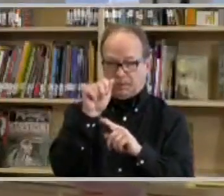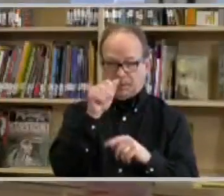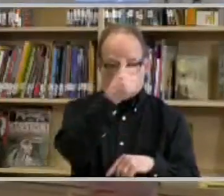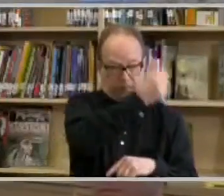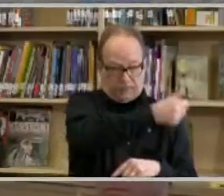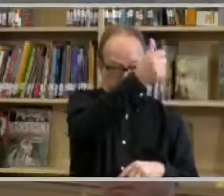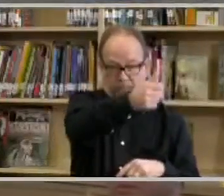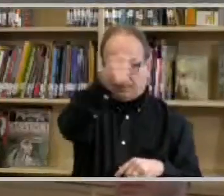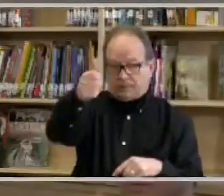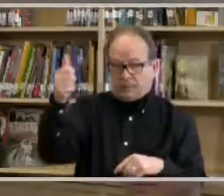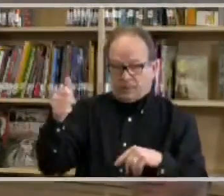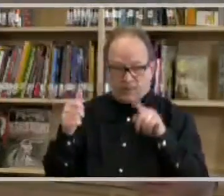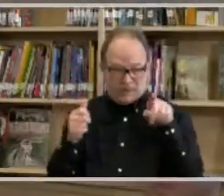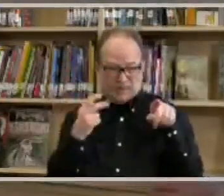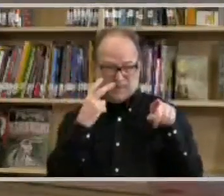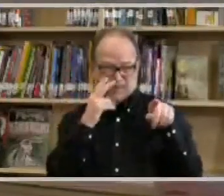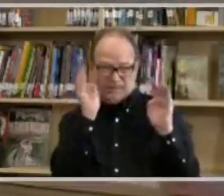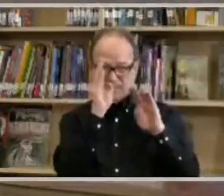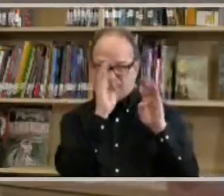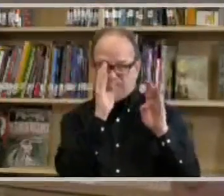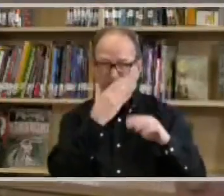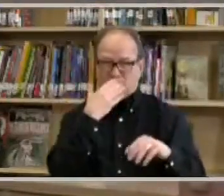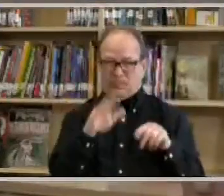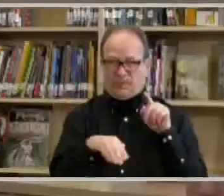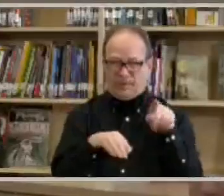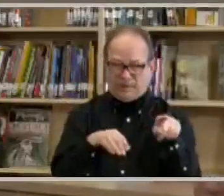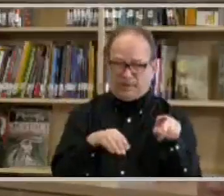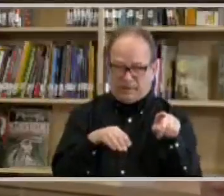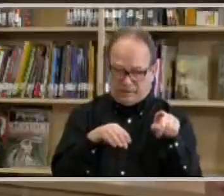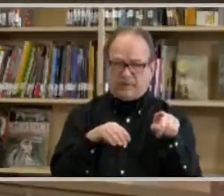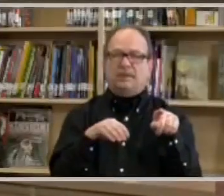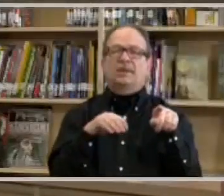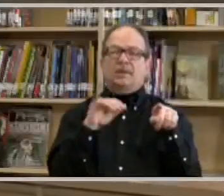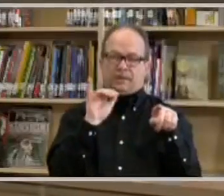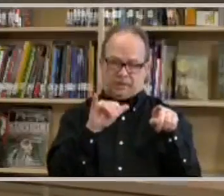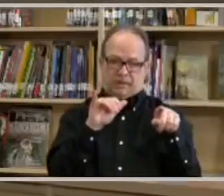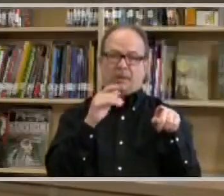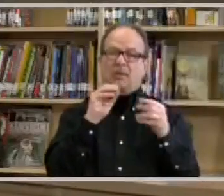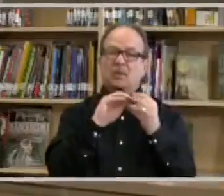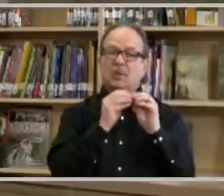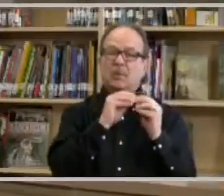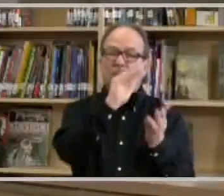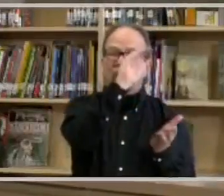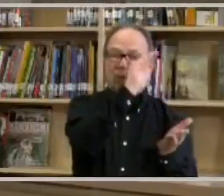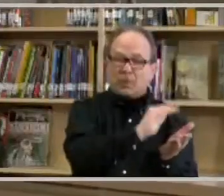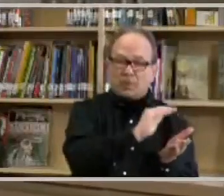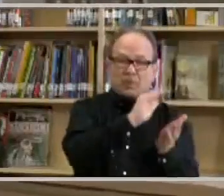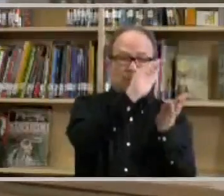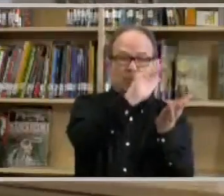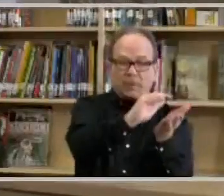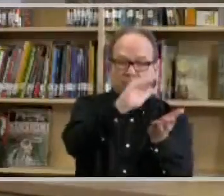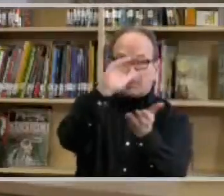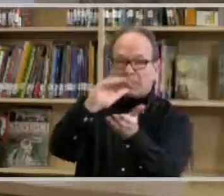WERE SEEING THE MOST TROUBLING VIOLENT CRIME, AND WE HAD SEEN